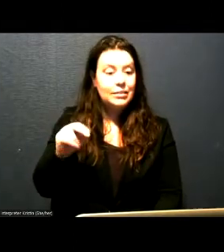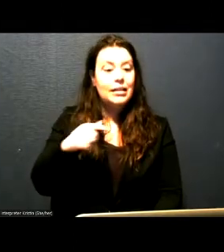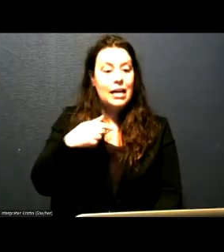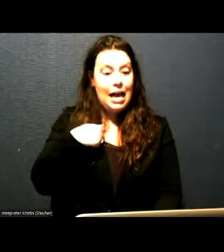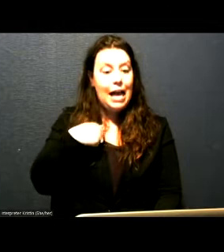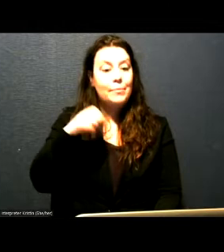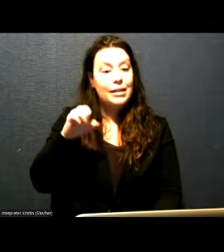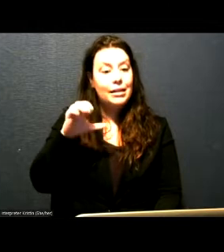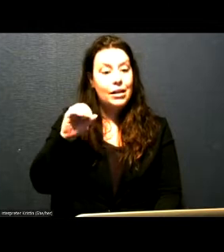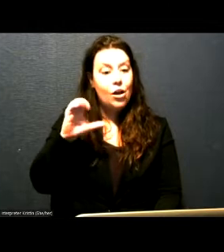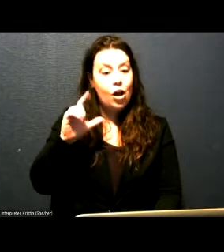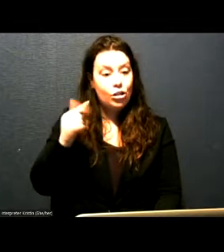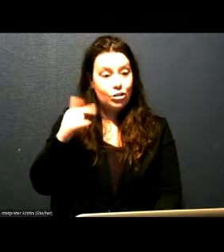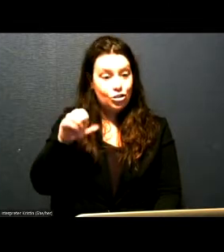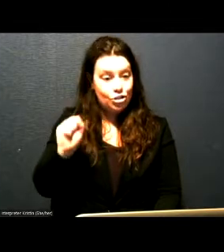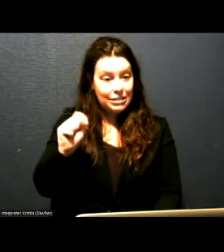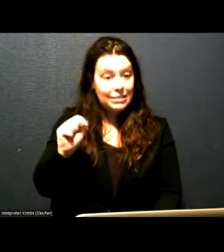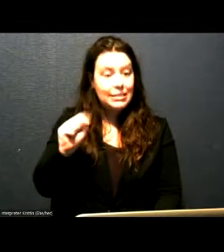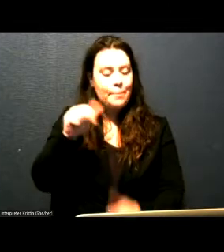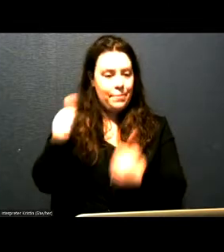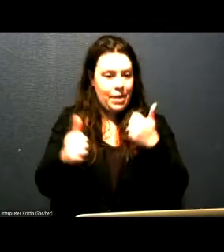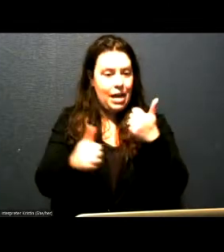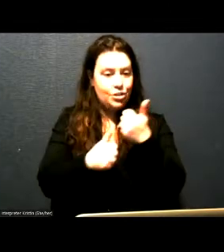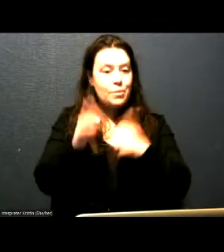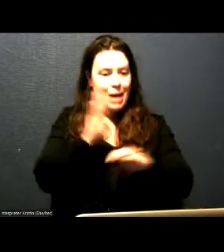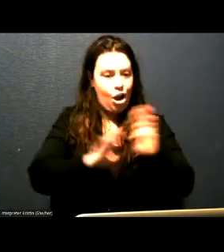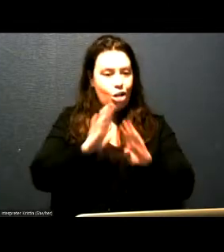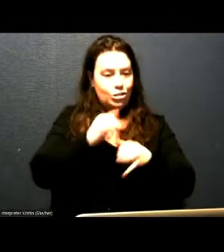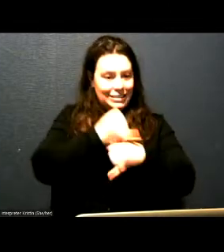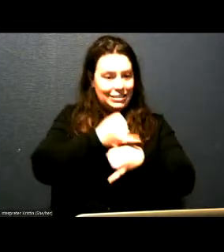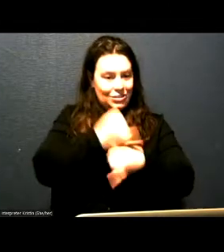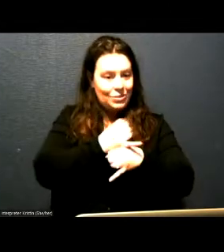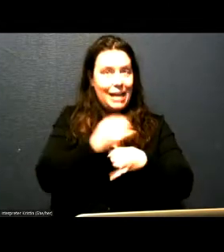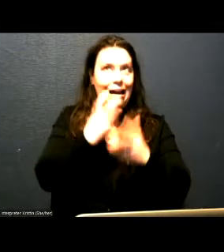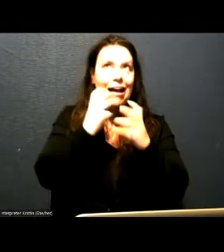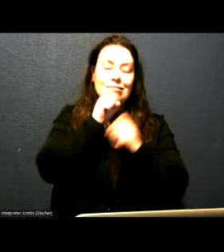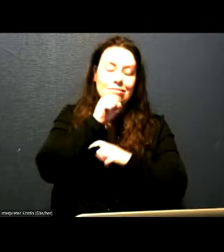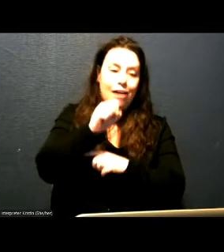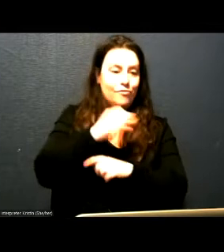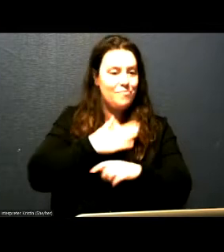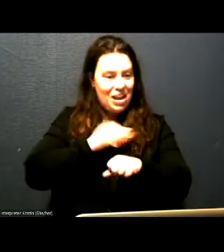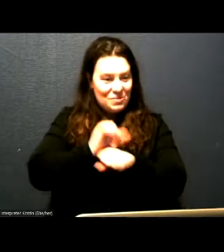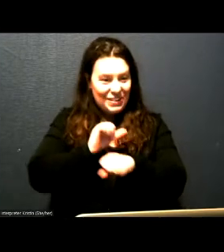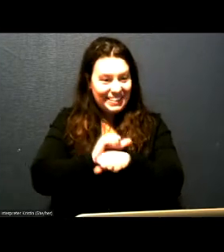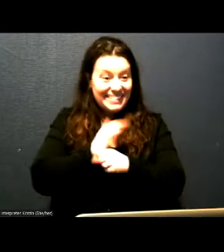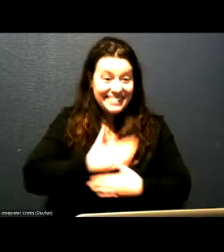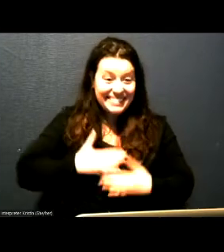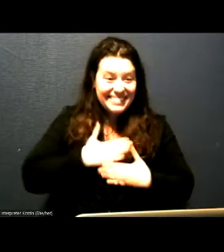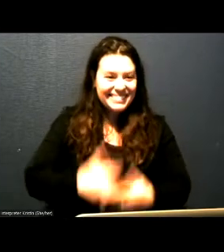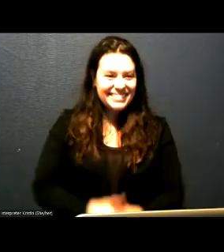Conservation Biology Institute, and I love my job! >>Erika: That's awesome! Well, I love the introduction